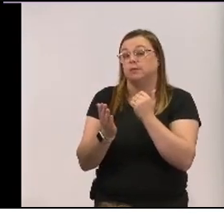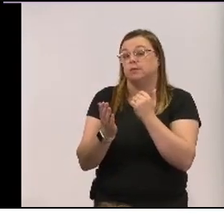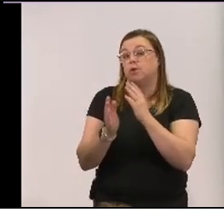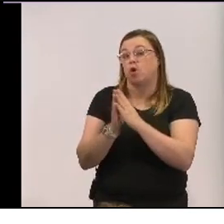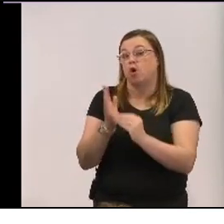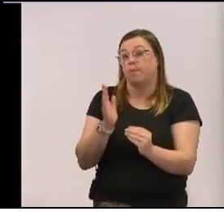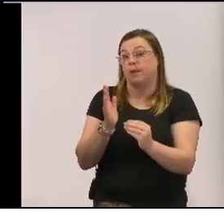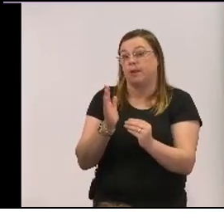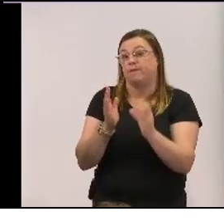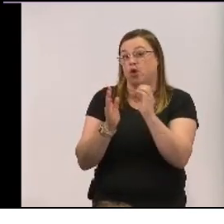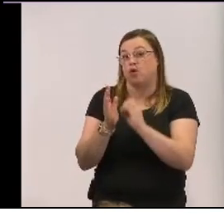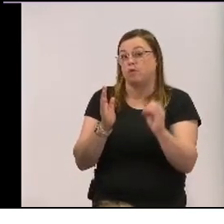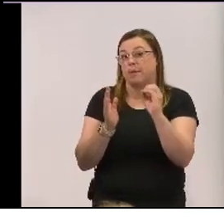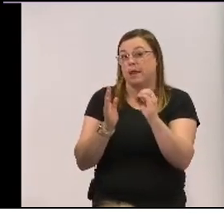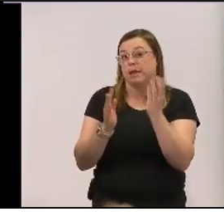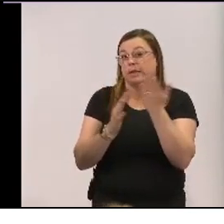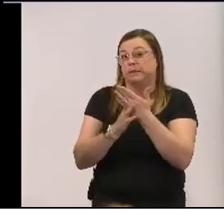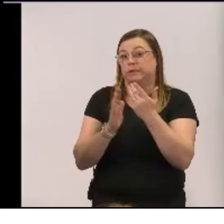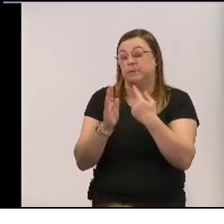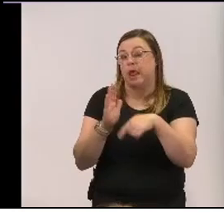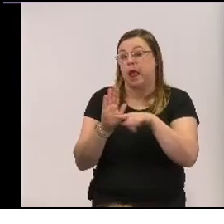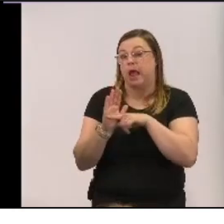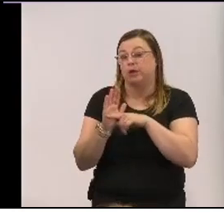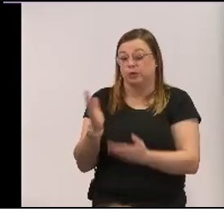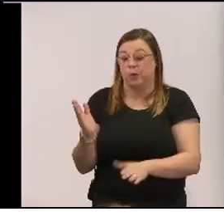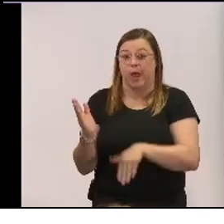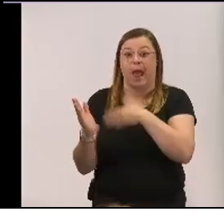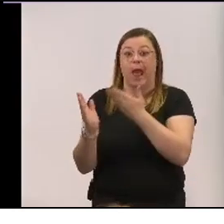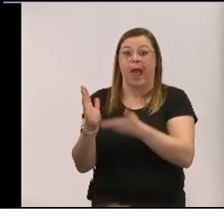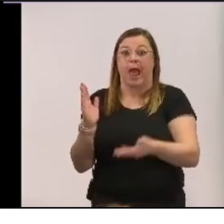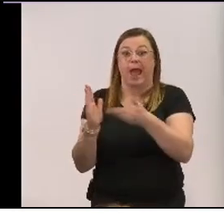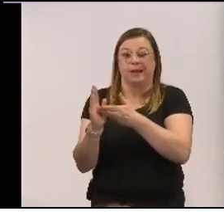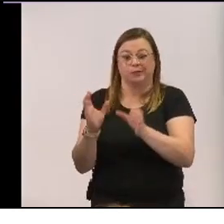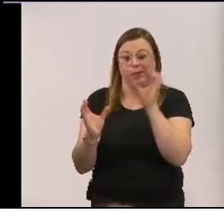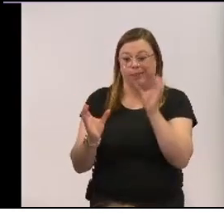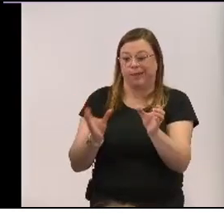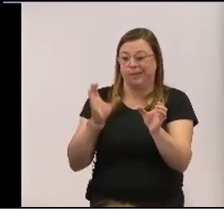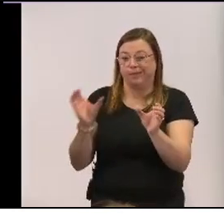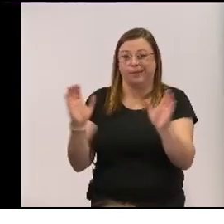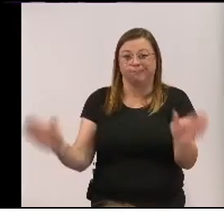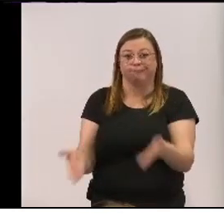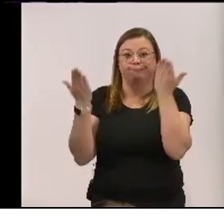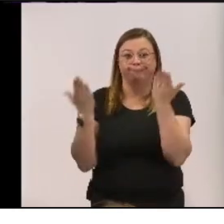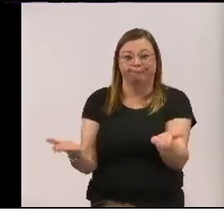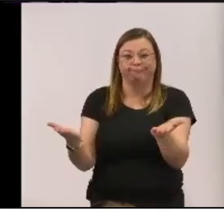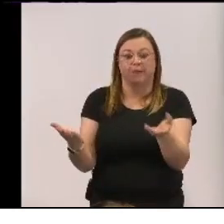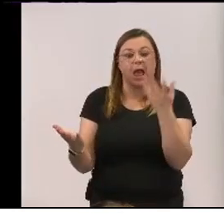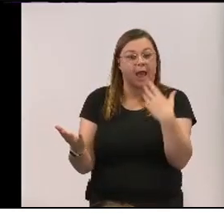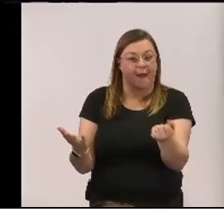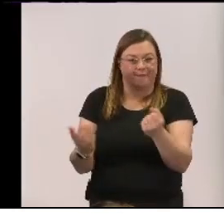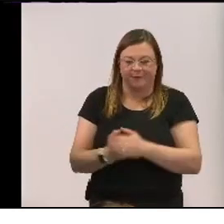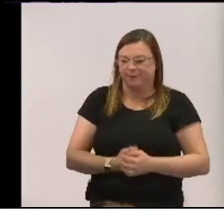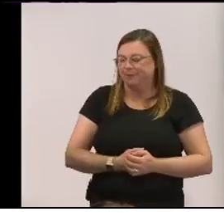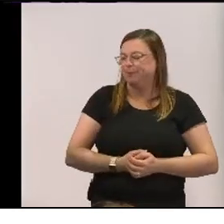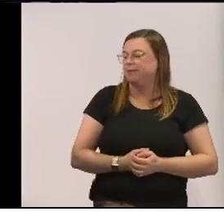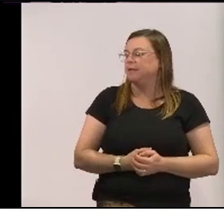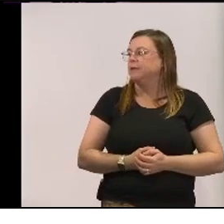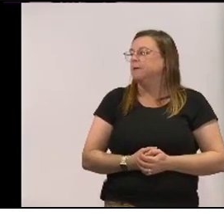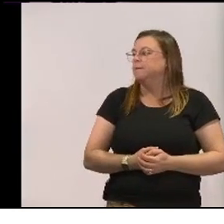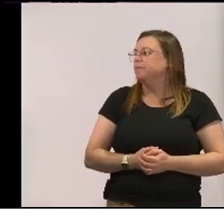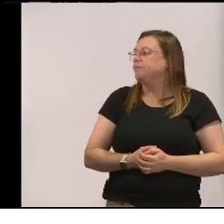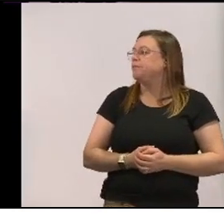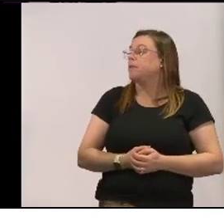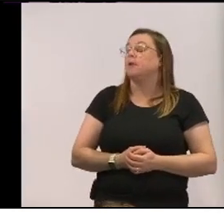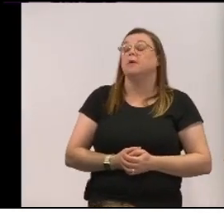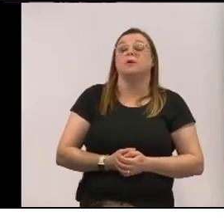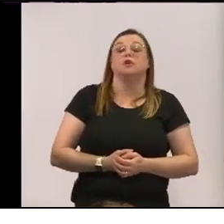Accessibility Act to add to my desk. So today we've already heard that